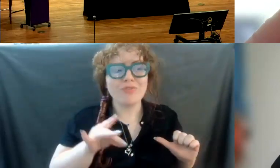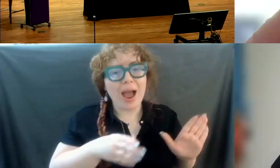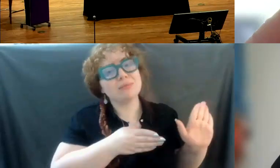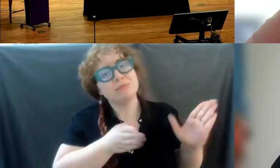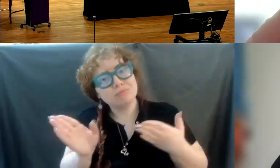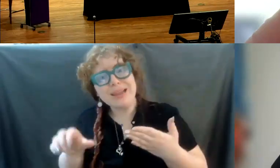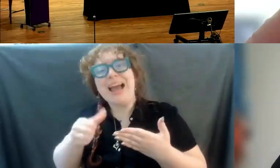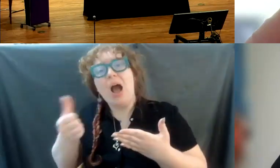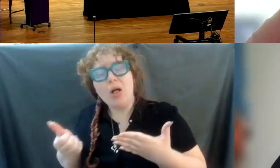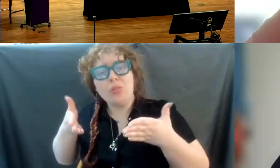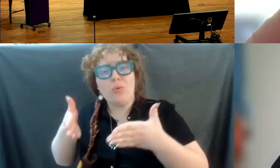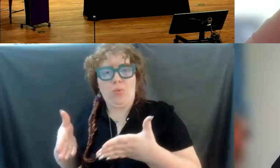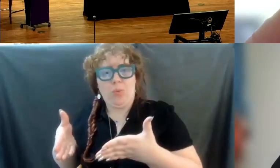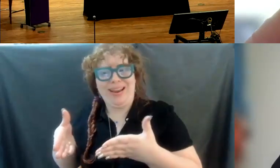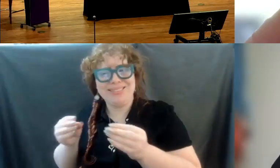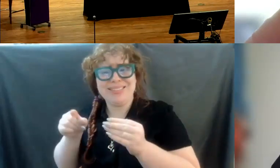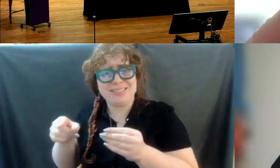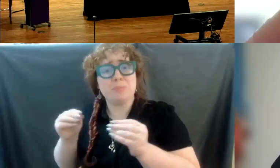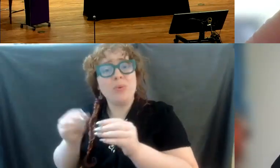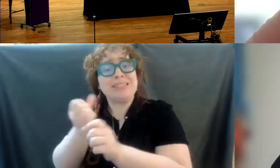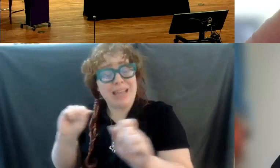more safe, community based resources.